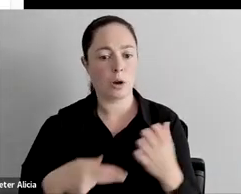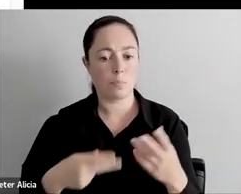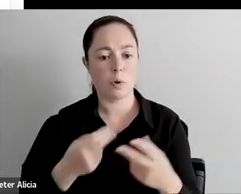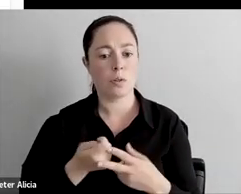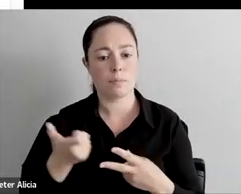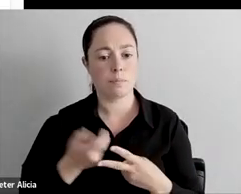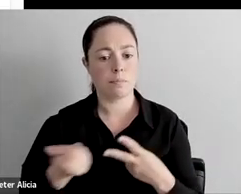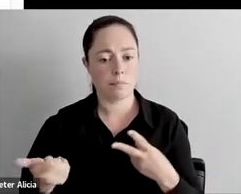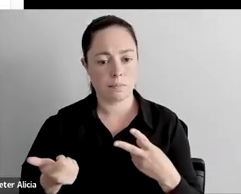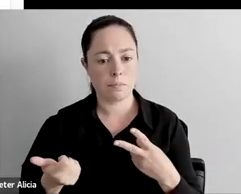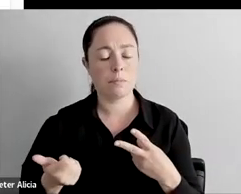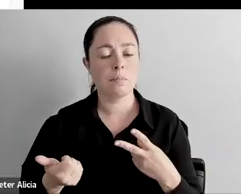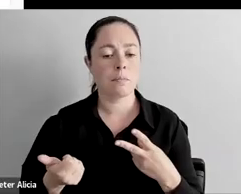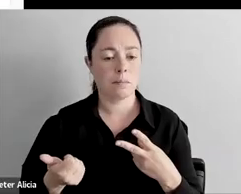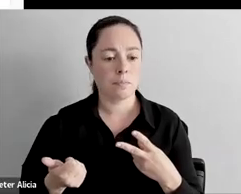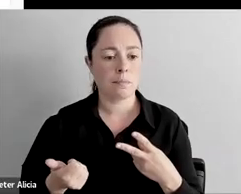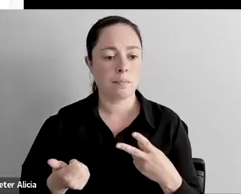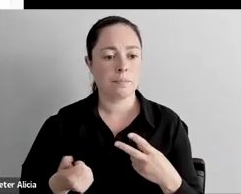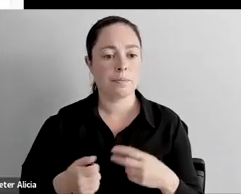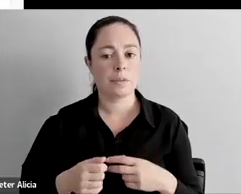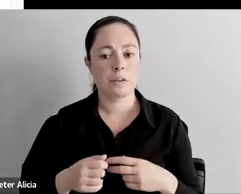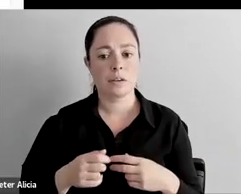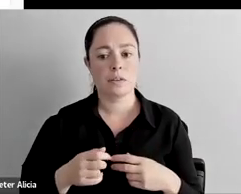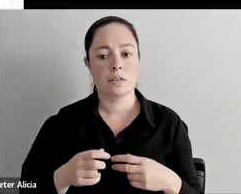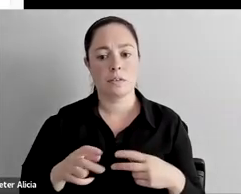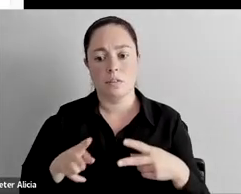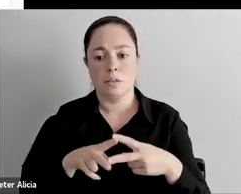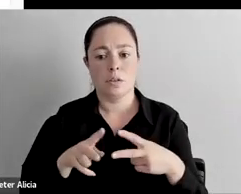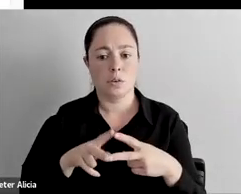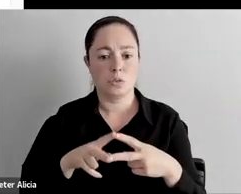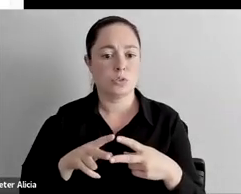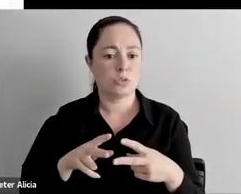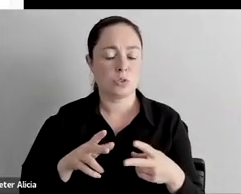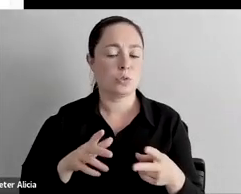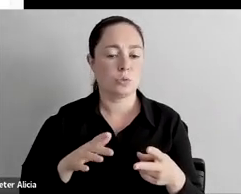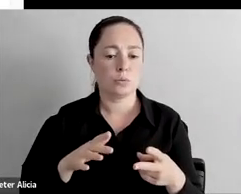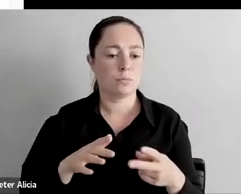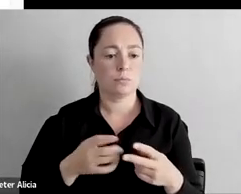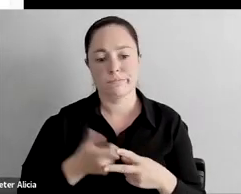U.S. map and this is because they're excluded for the data quality issues I mentioned earlier